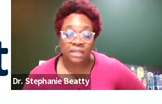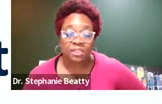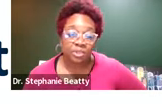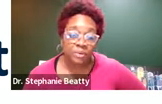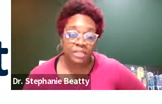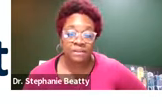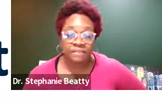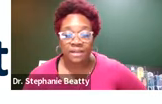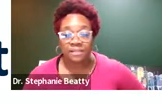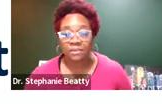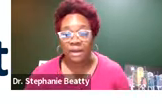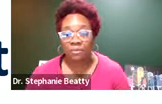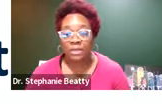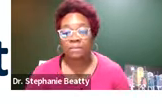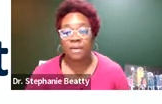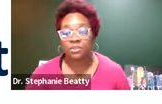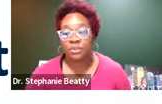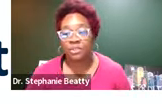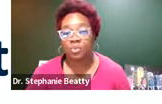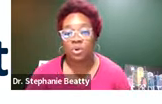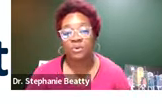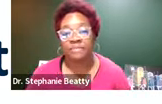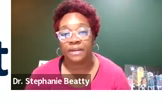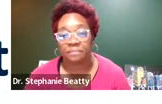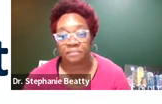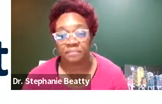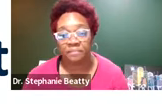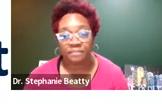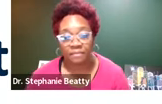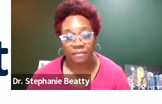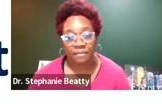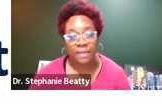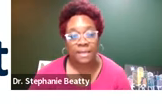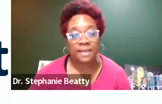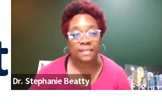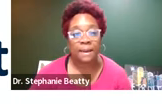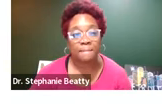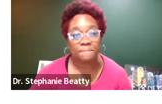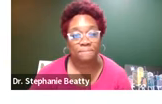at least two weeks in advance, so that we can make sure to support your event. Next slide.